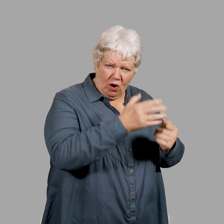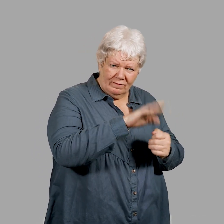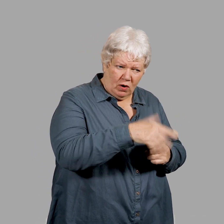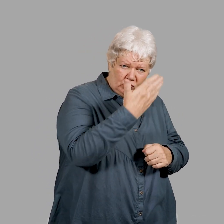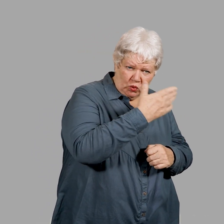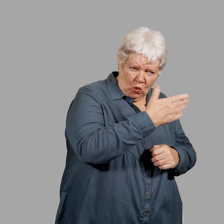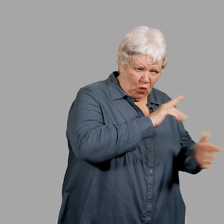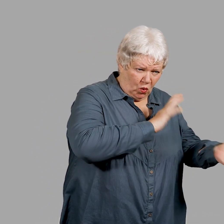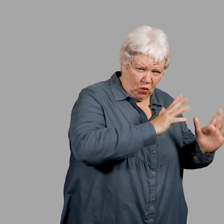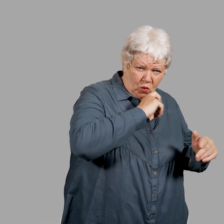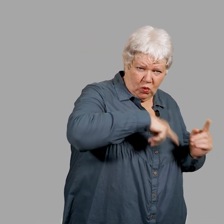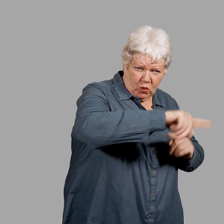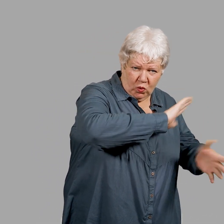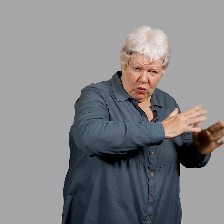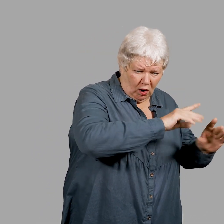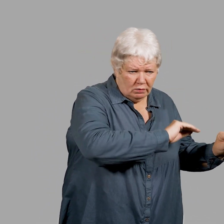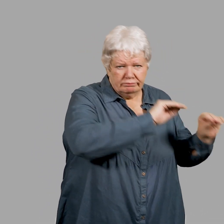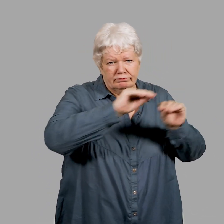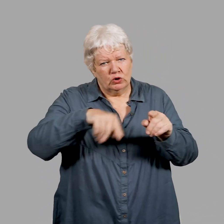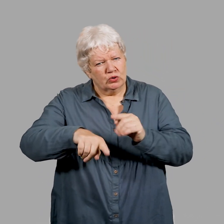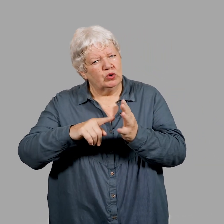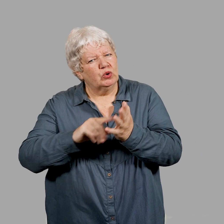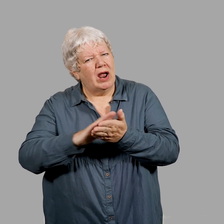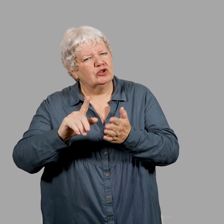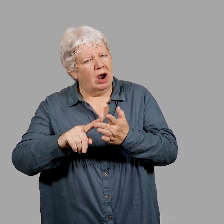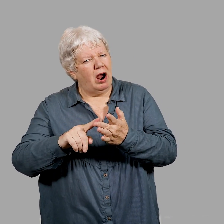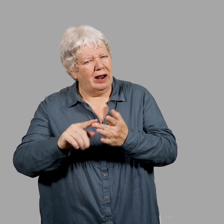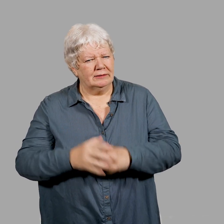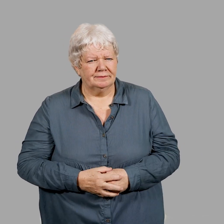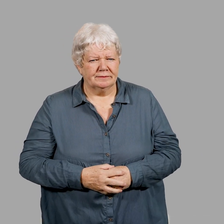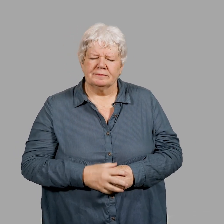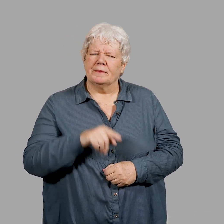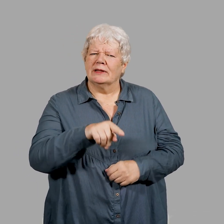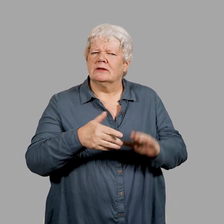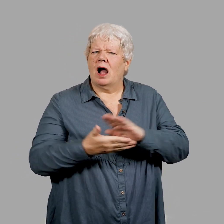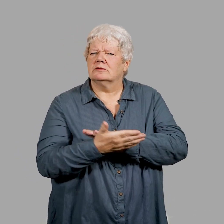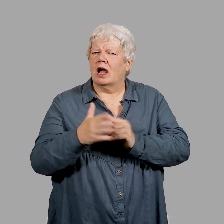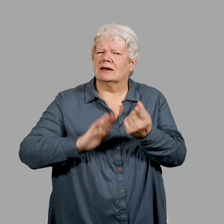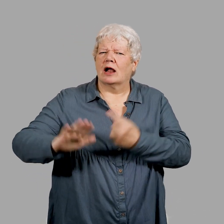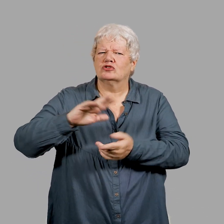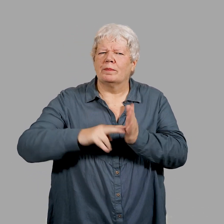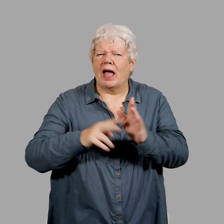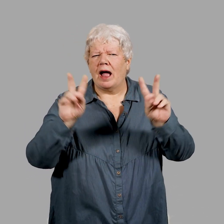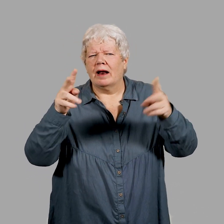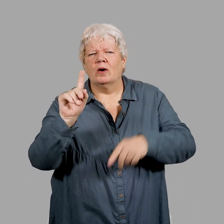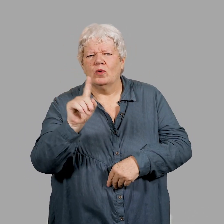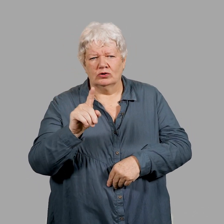to support transition for BSL users from statutory education. Heading in BSL National Plan 2023-2029: